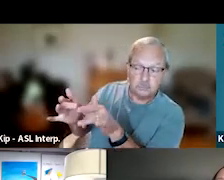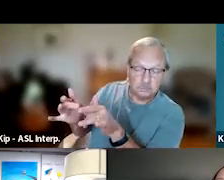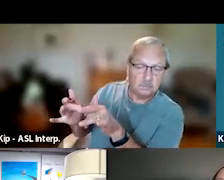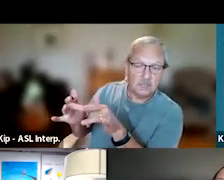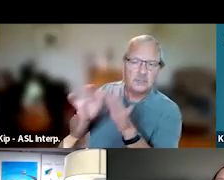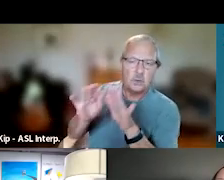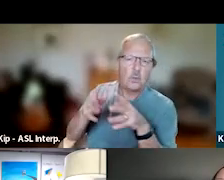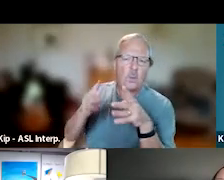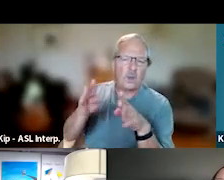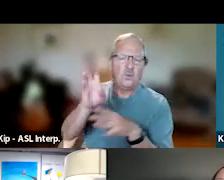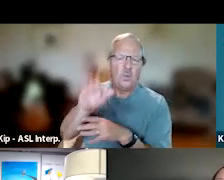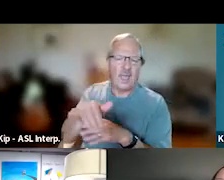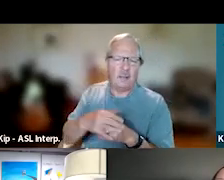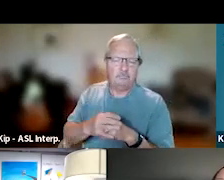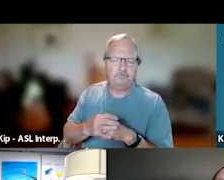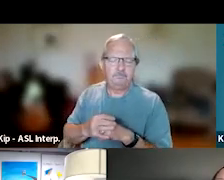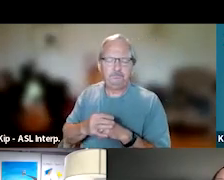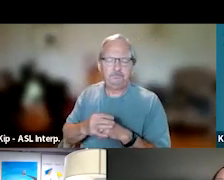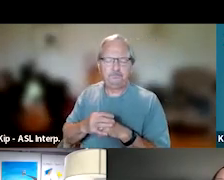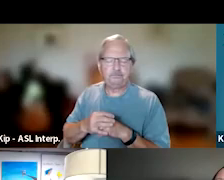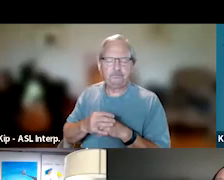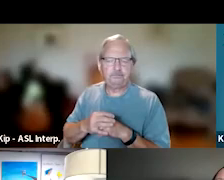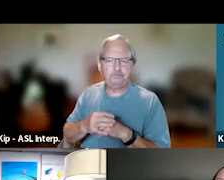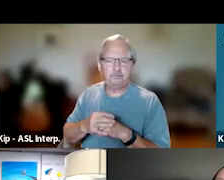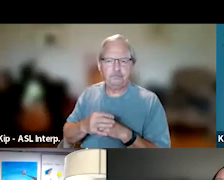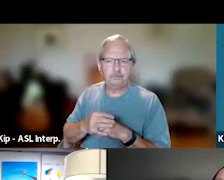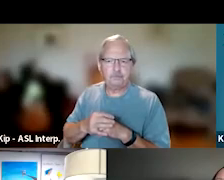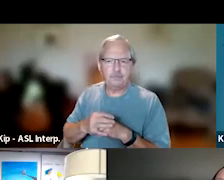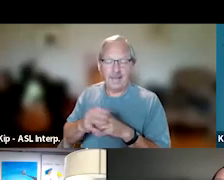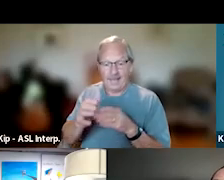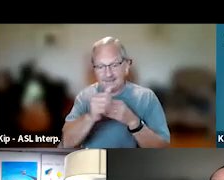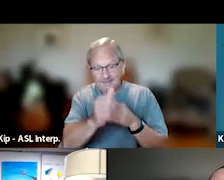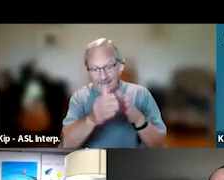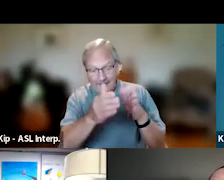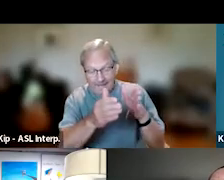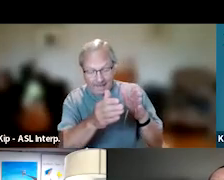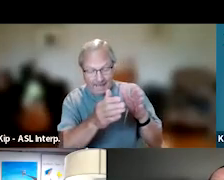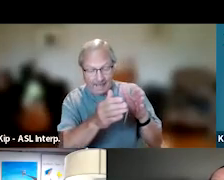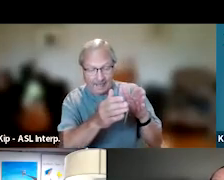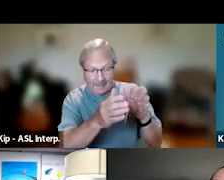is that if states, state leaders stay in communication with each other,